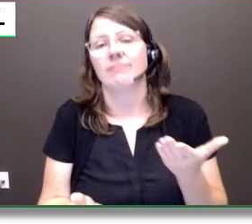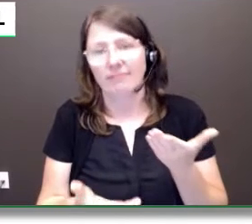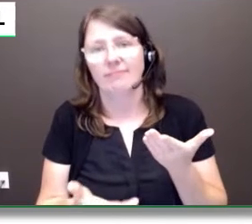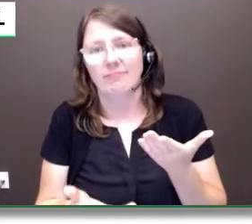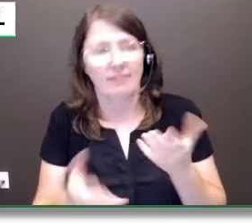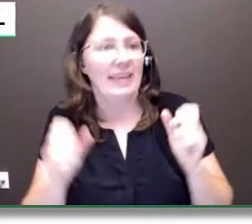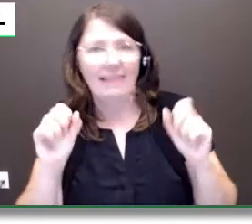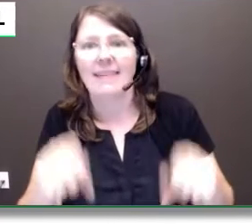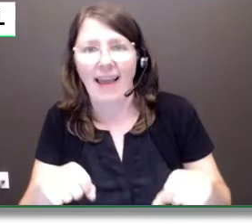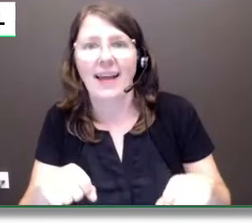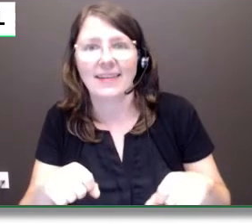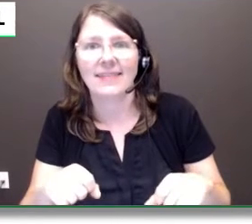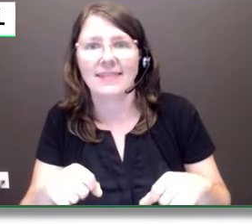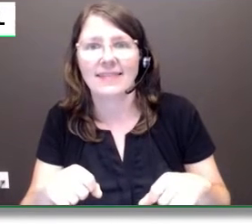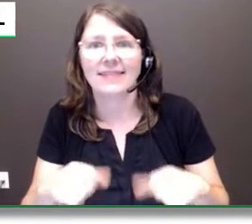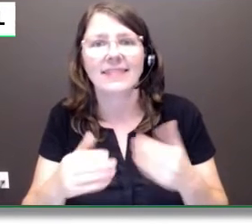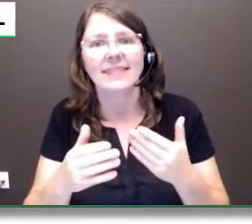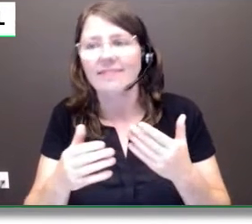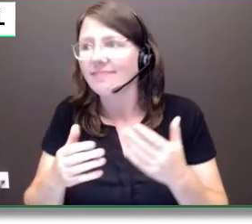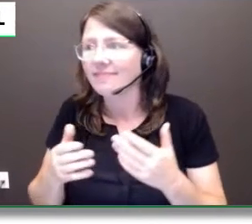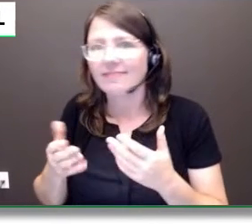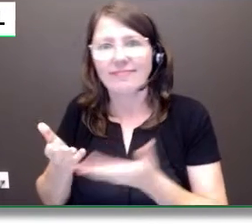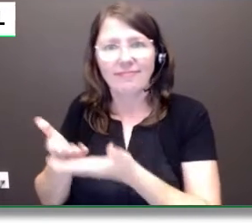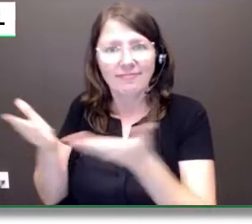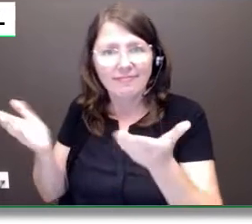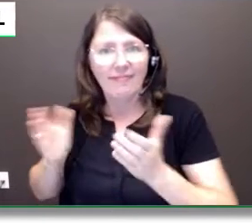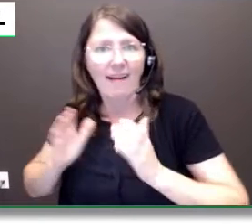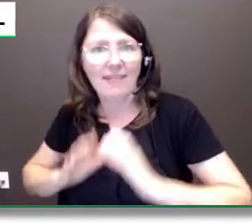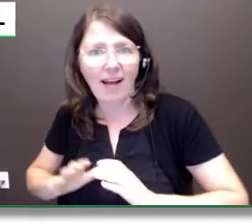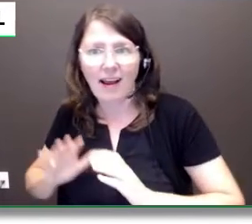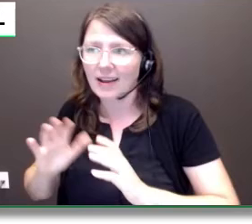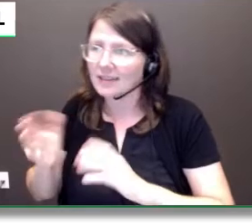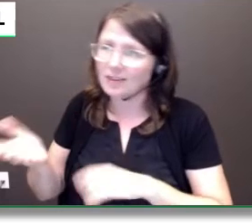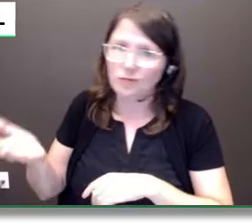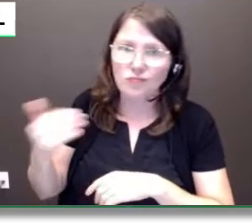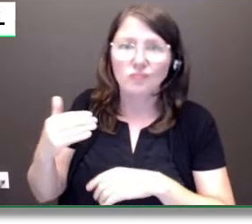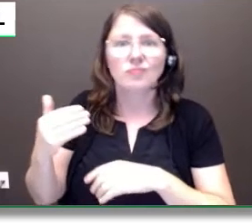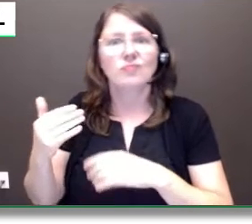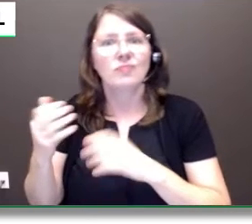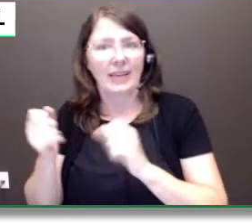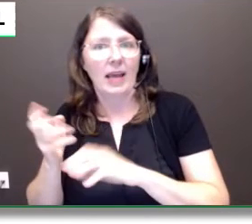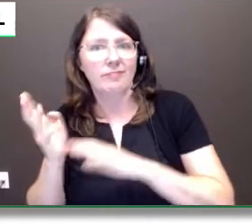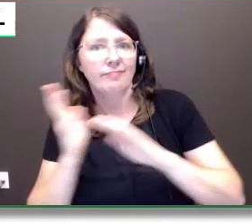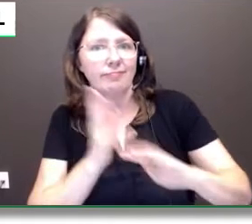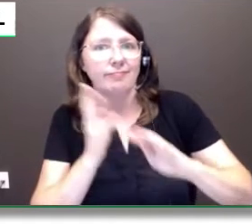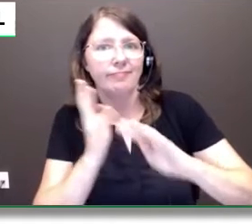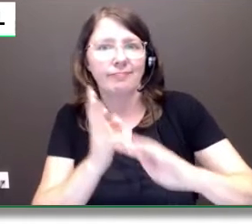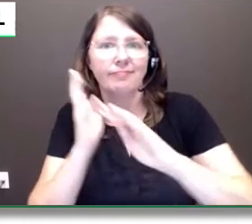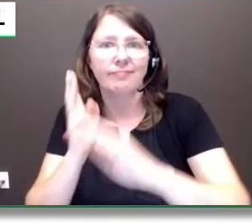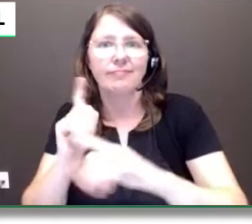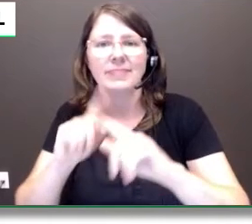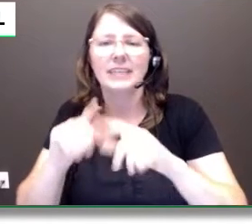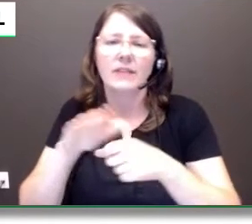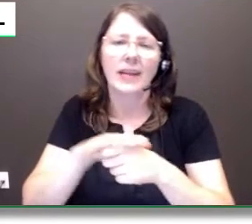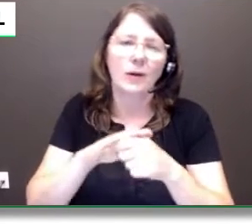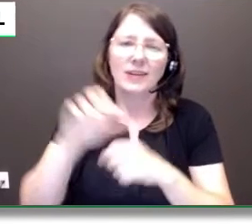Southern Alberta which again we're very fortunate but I know that a lot of people are not able to experience